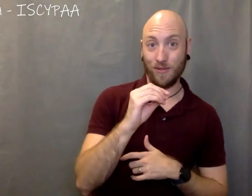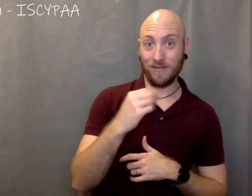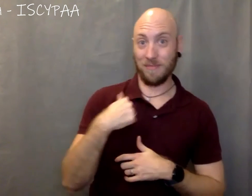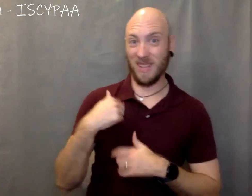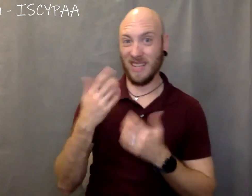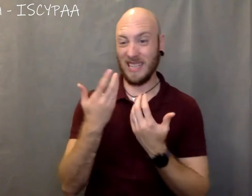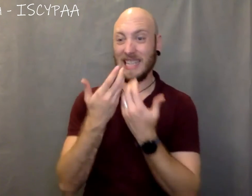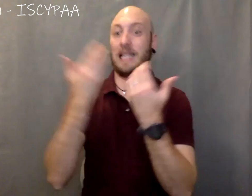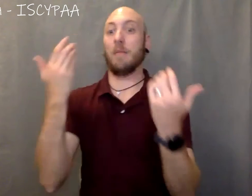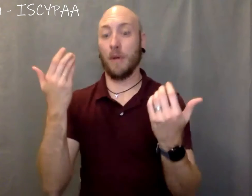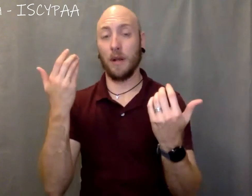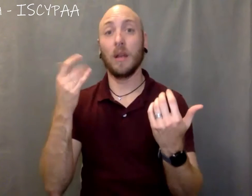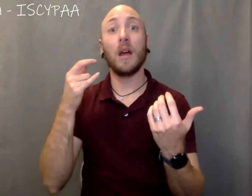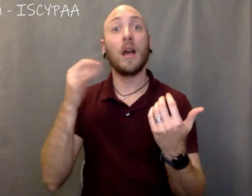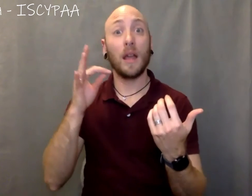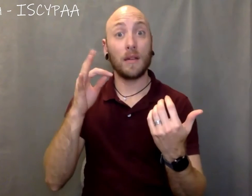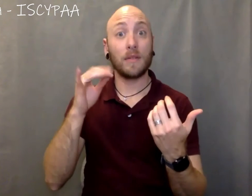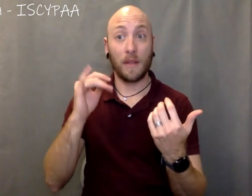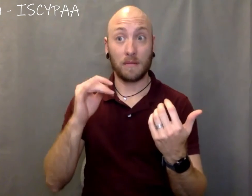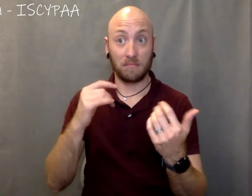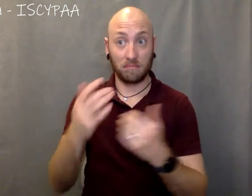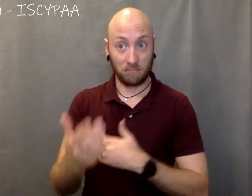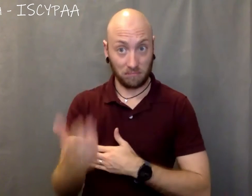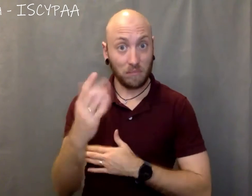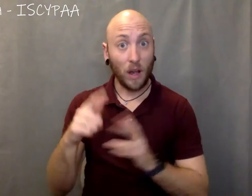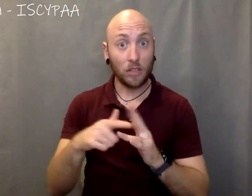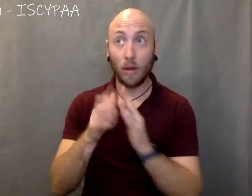better day, and like when I, when I practice the principles to the best of my ability.